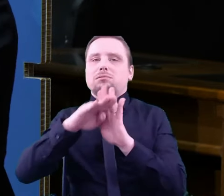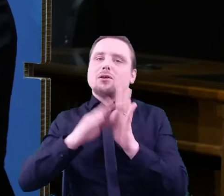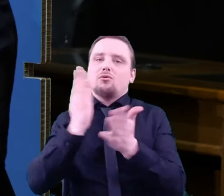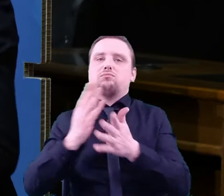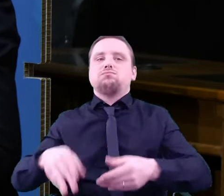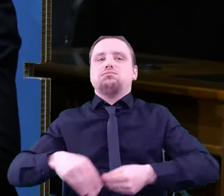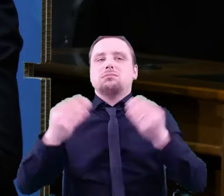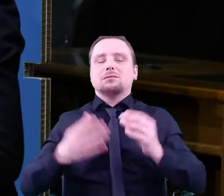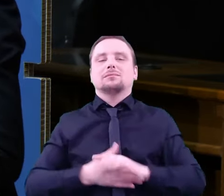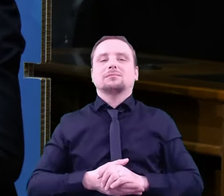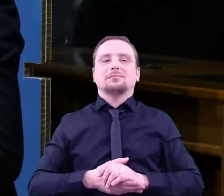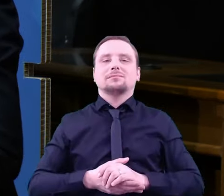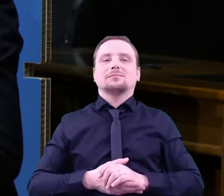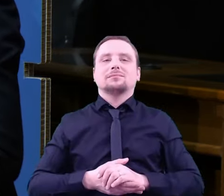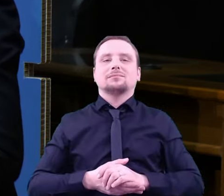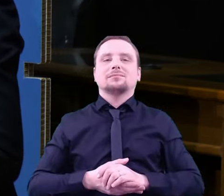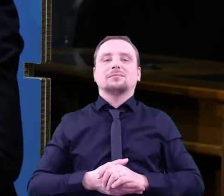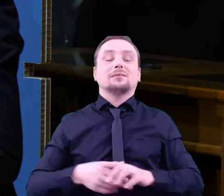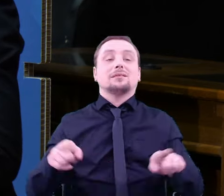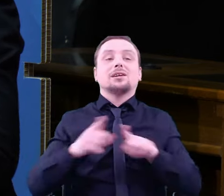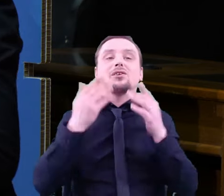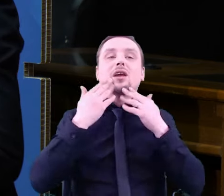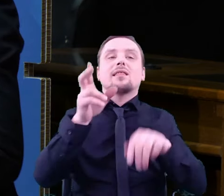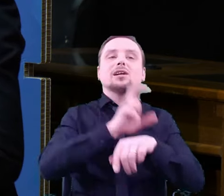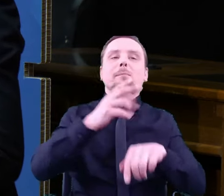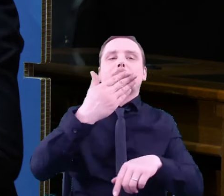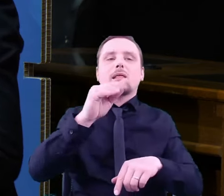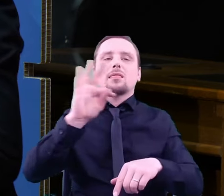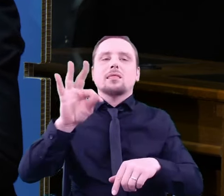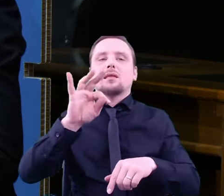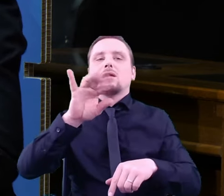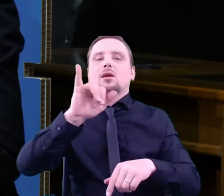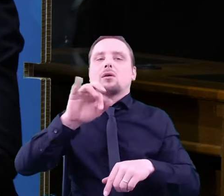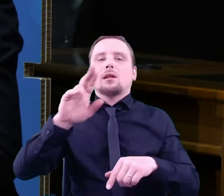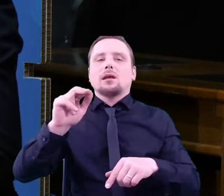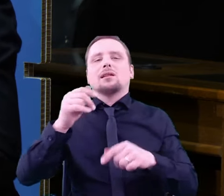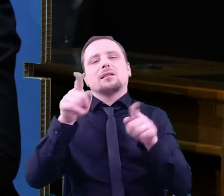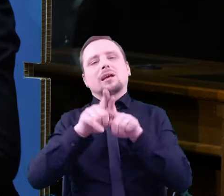It is now possible to employ tools such as Midjourney, DALL E-3, PROME AI or Stable Diffusion